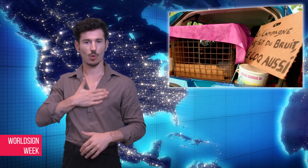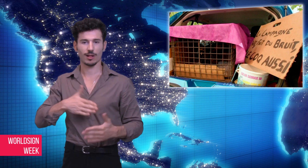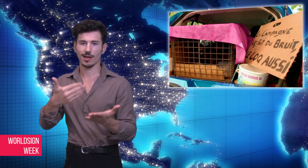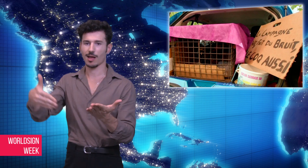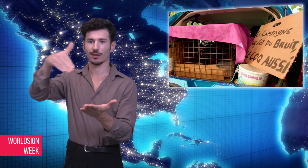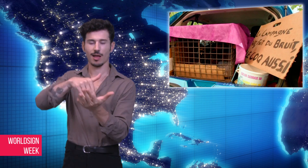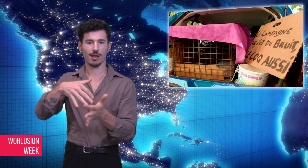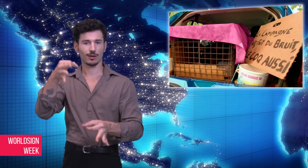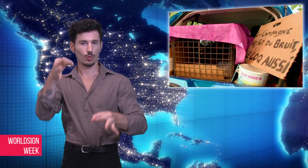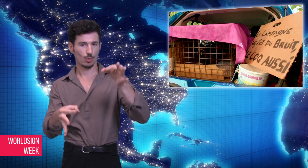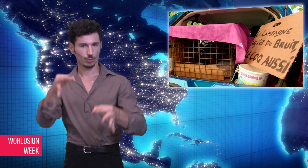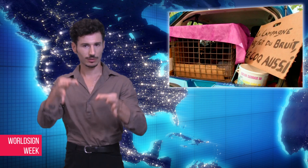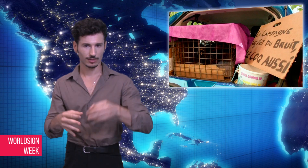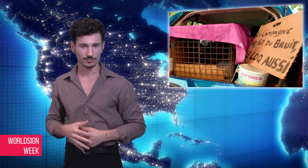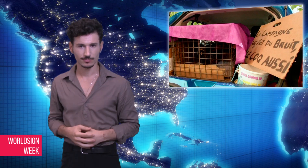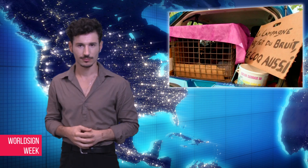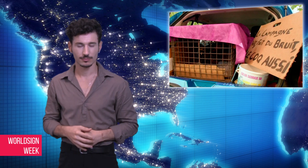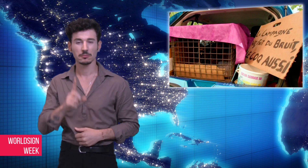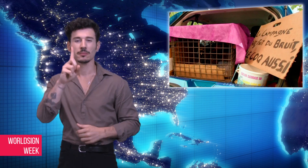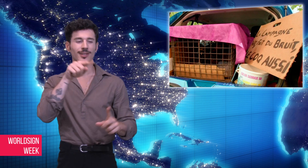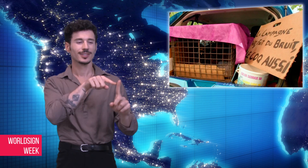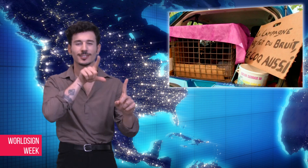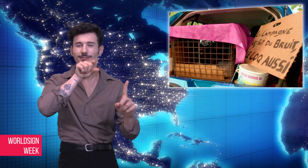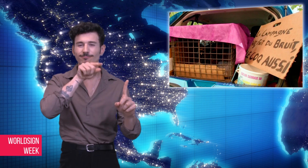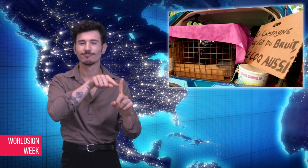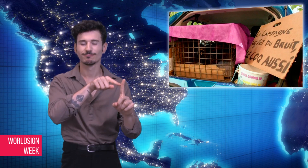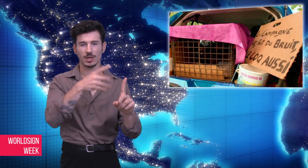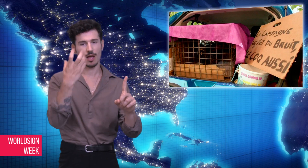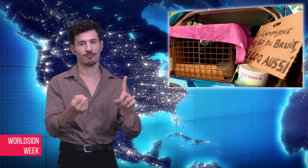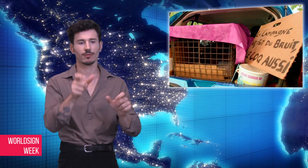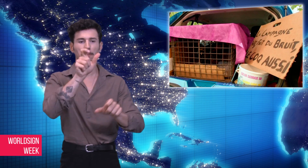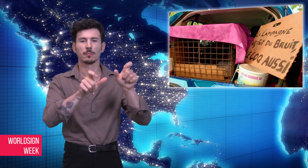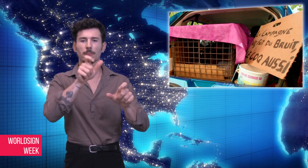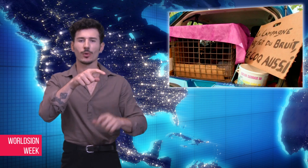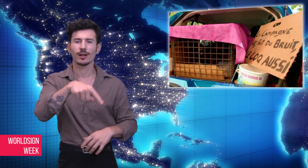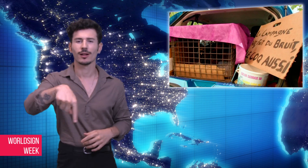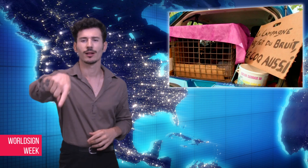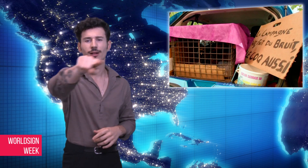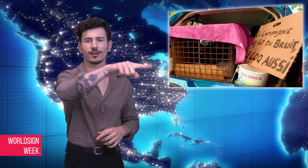Maurice the Rooster won support from the locals who